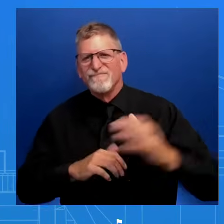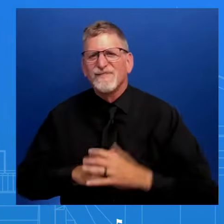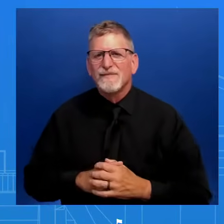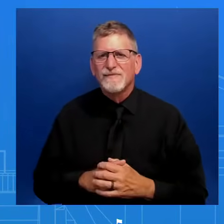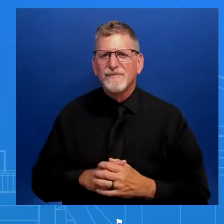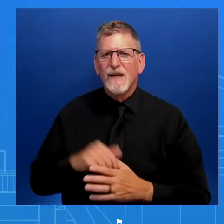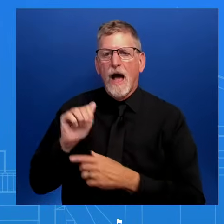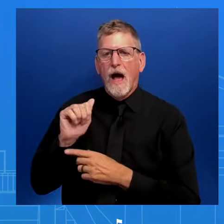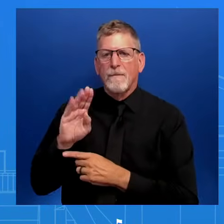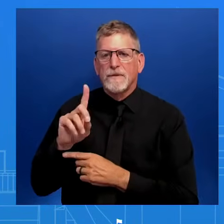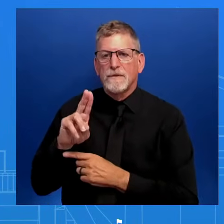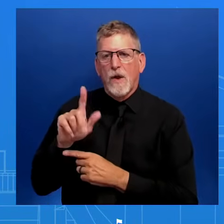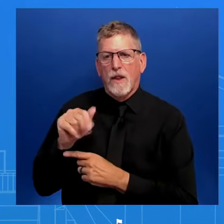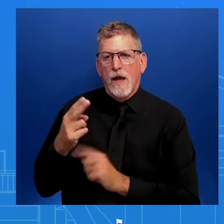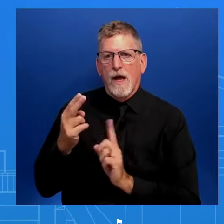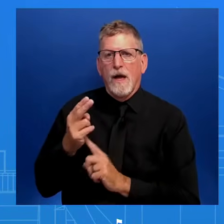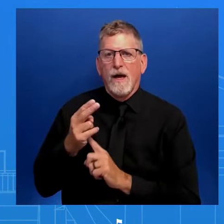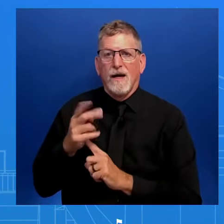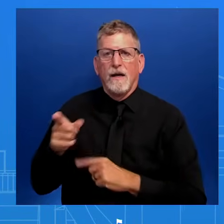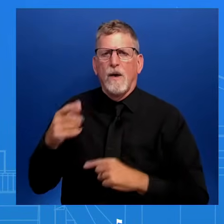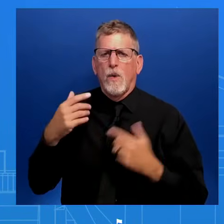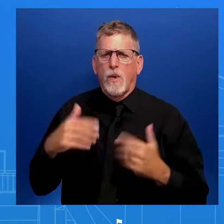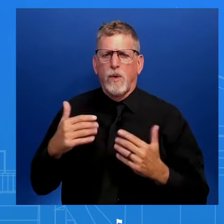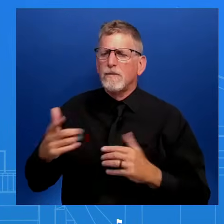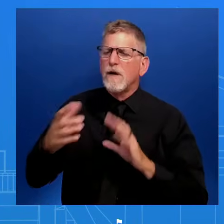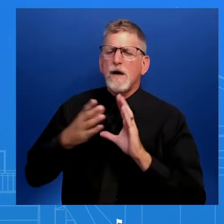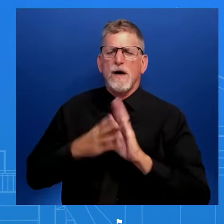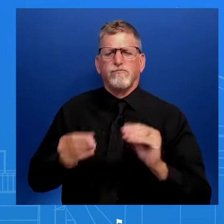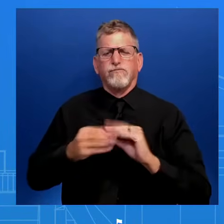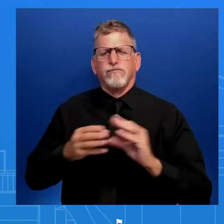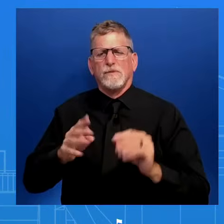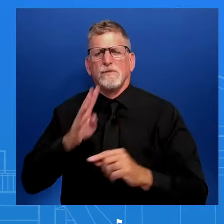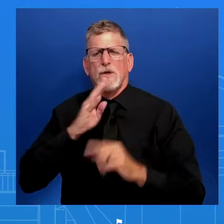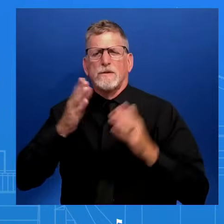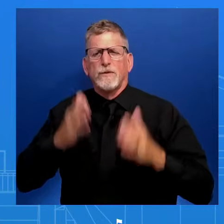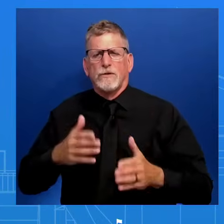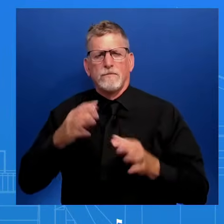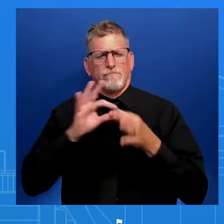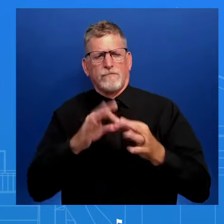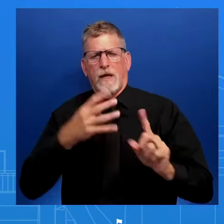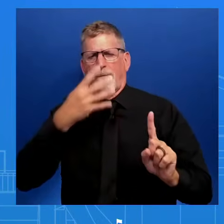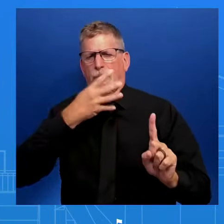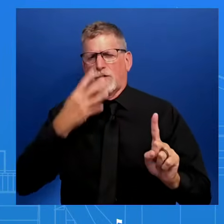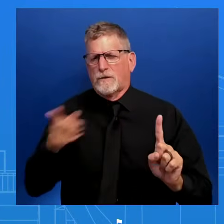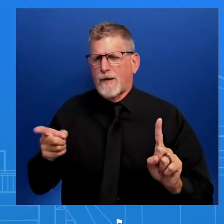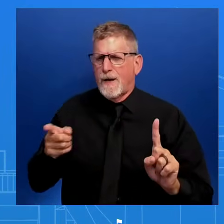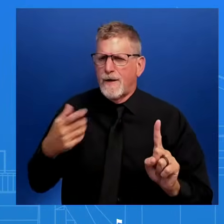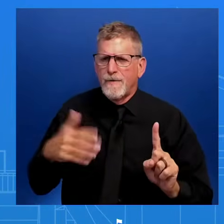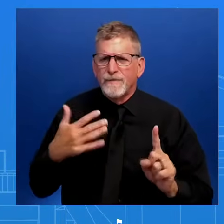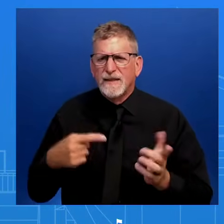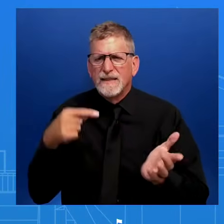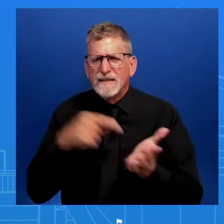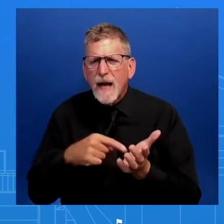into diplomatic conversations that we may be having with Russia. That's not something that I'm going to do from here. Go ahead. The Press: Hey, Karine.